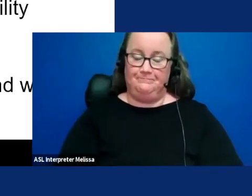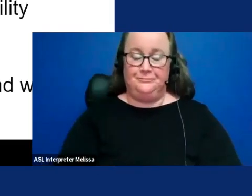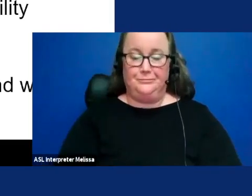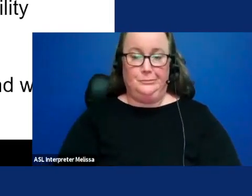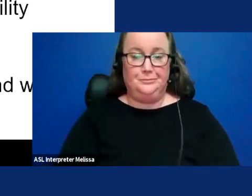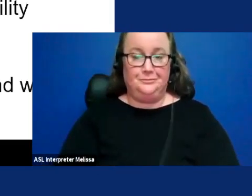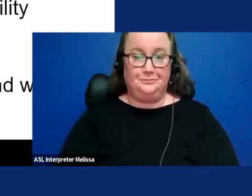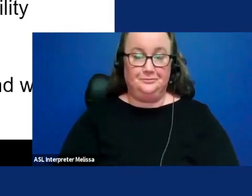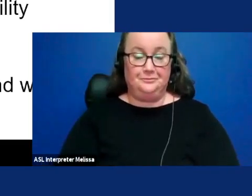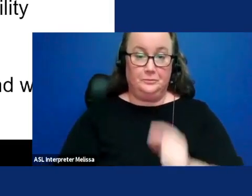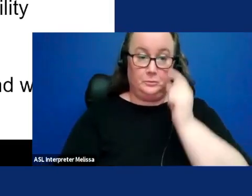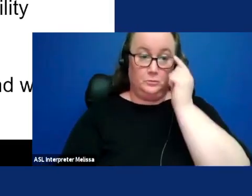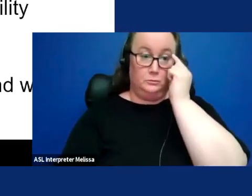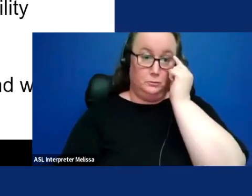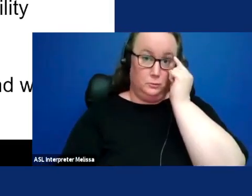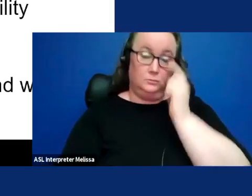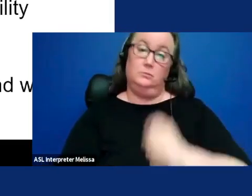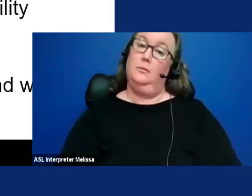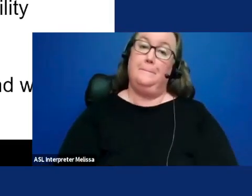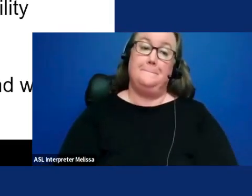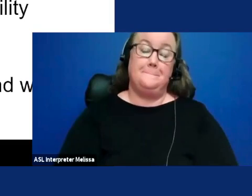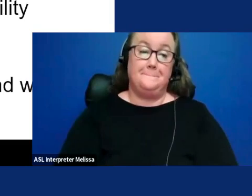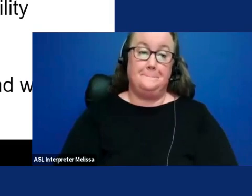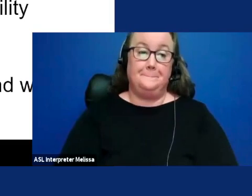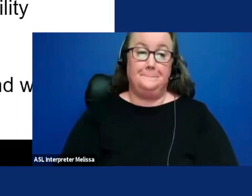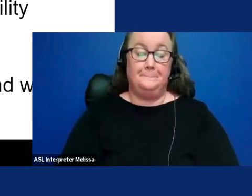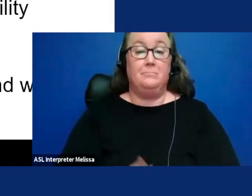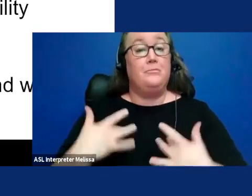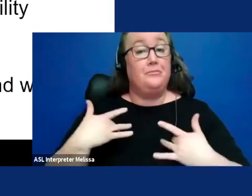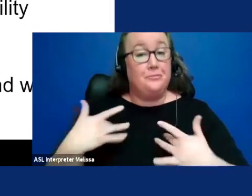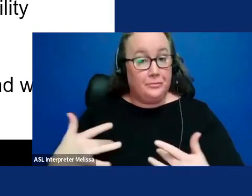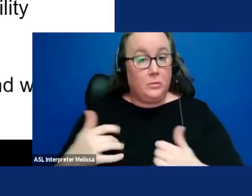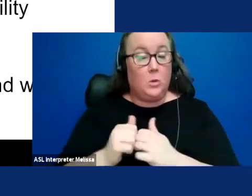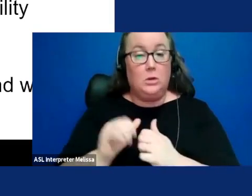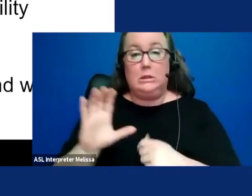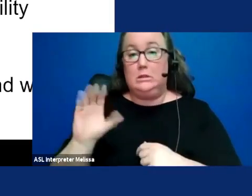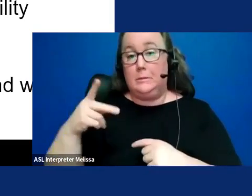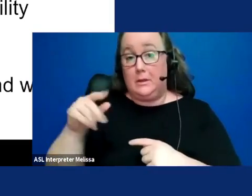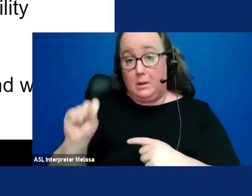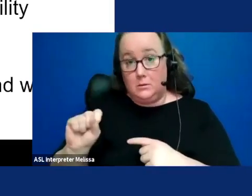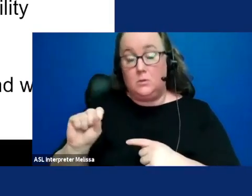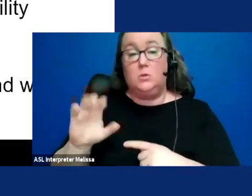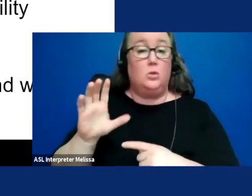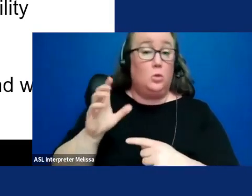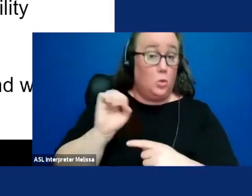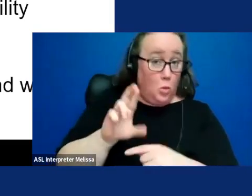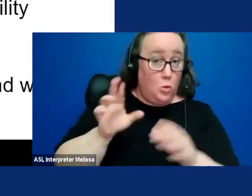Oftentimes, what CPS or courts do is that if they are aware that the parent might